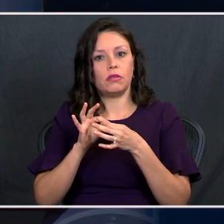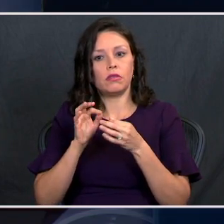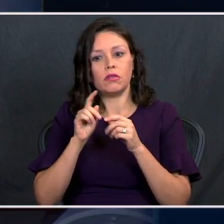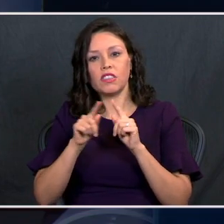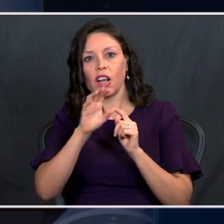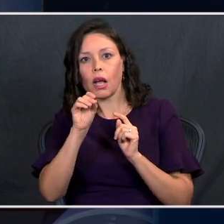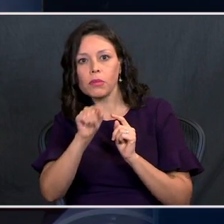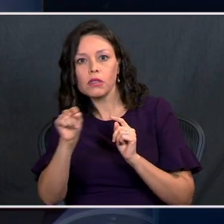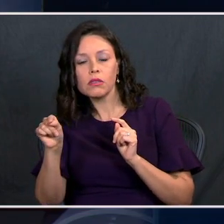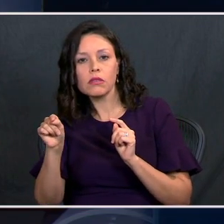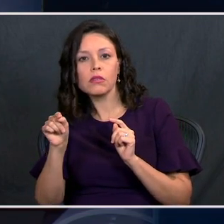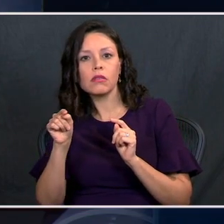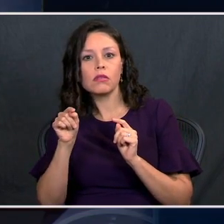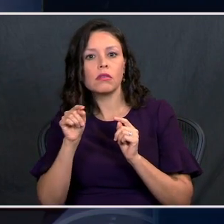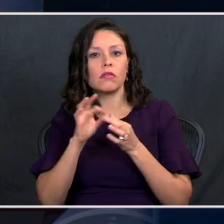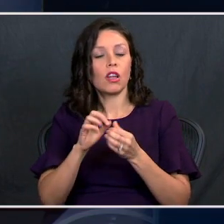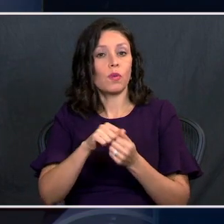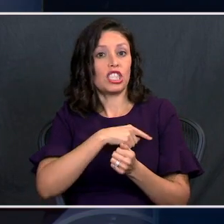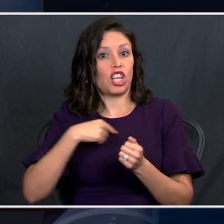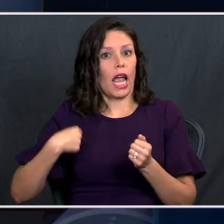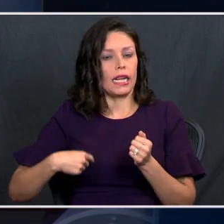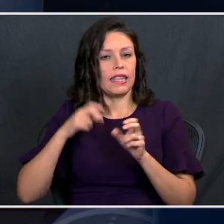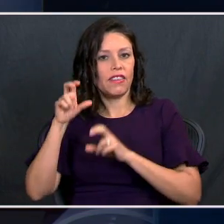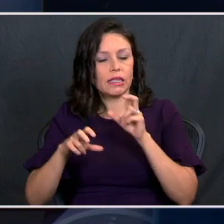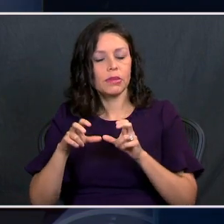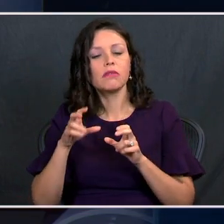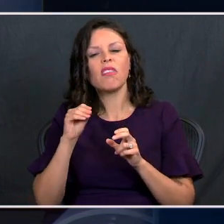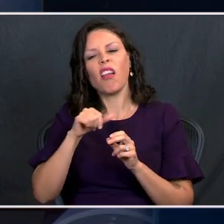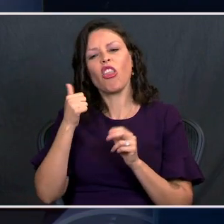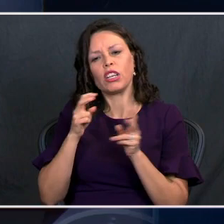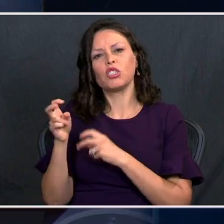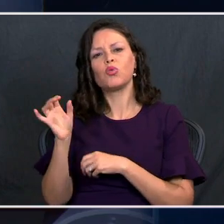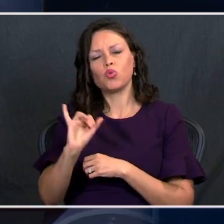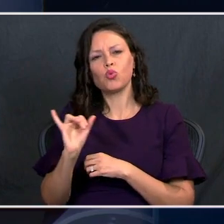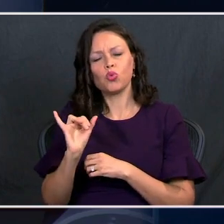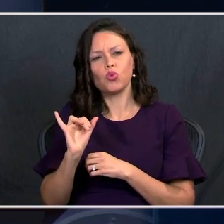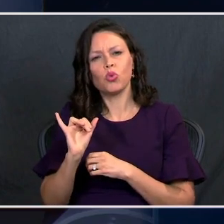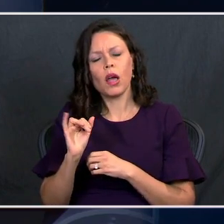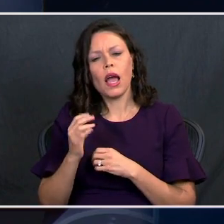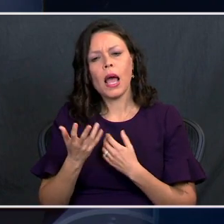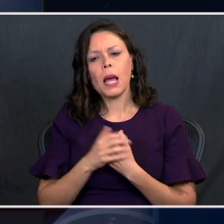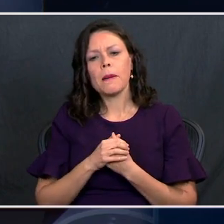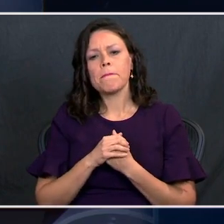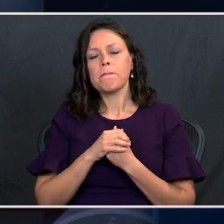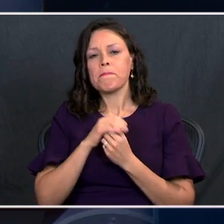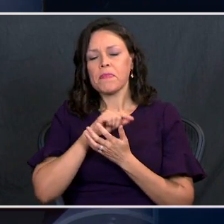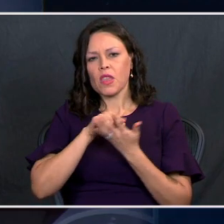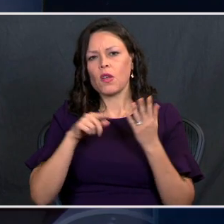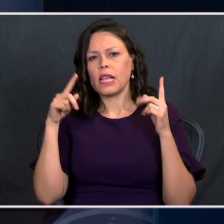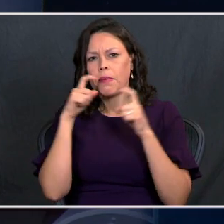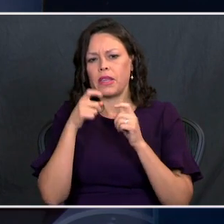as it relates to Chinese investment and other issues as well. Those complex reviews are just starting.